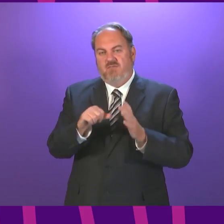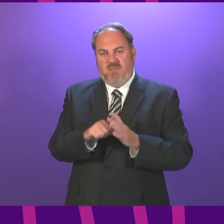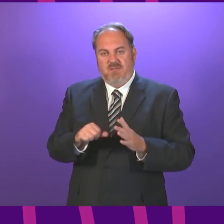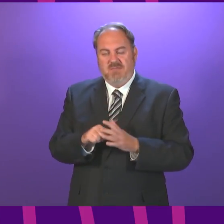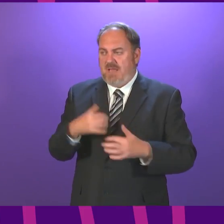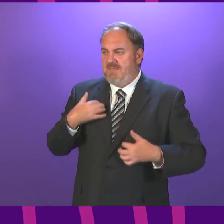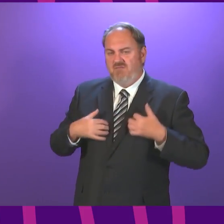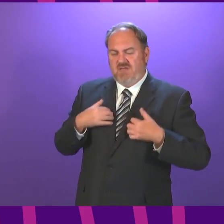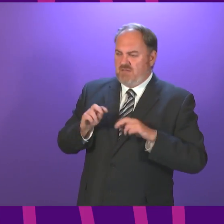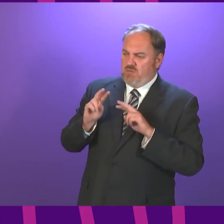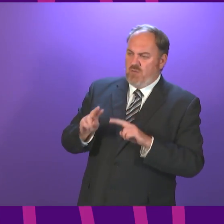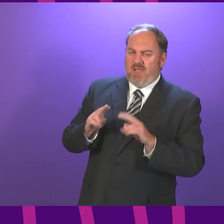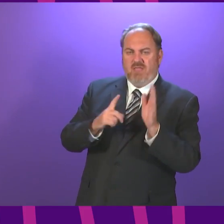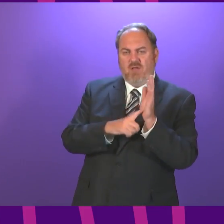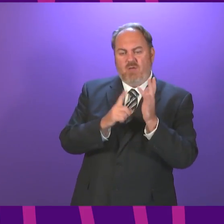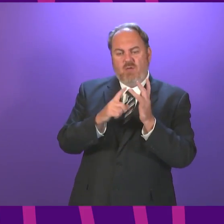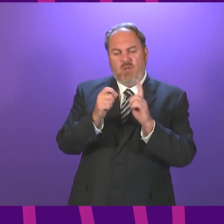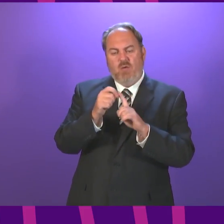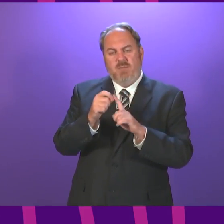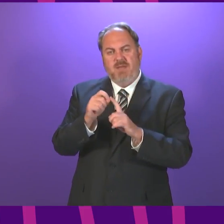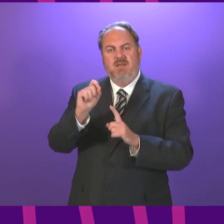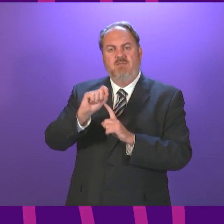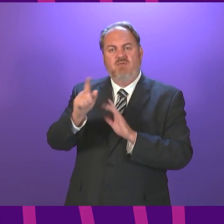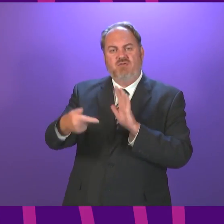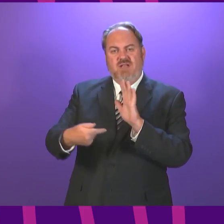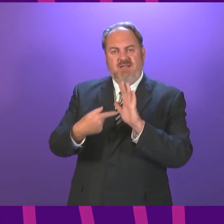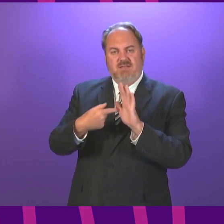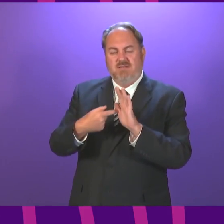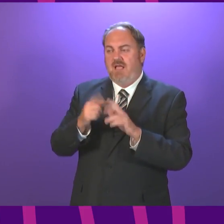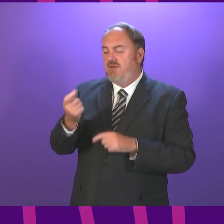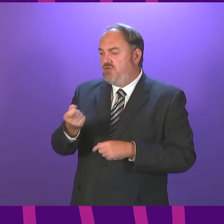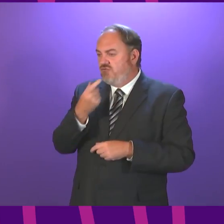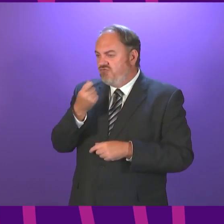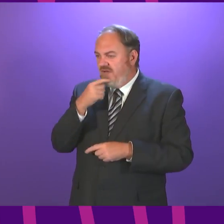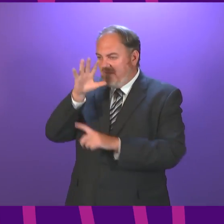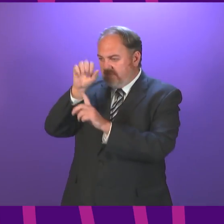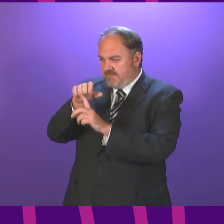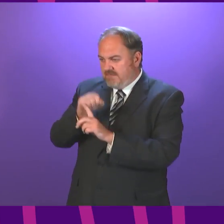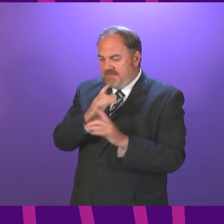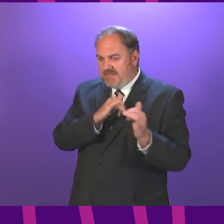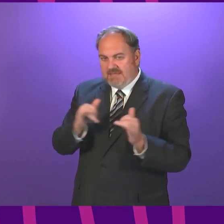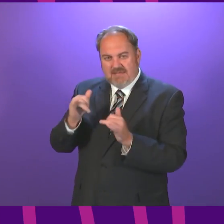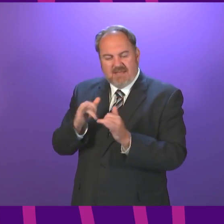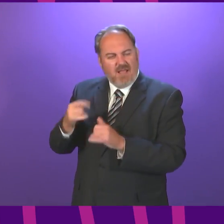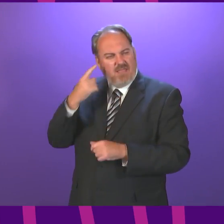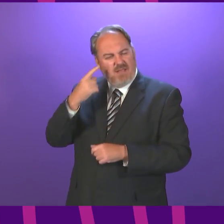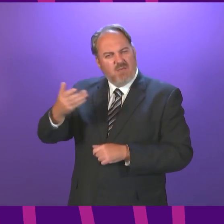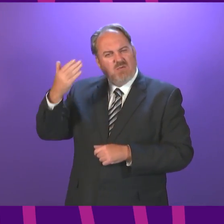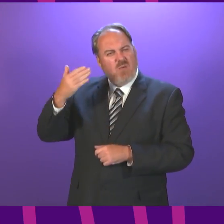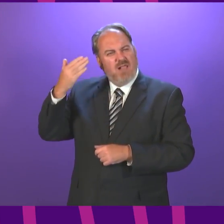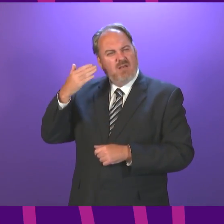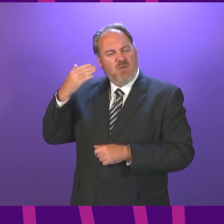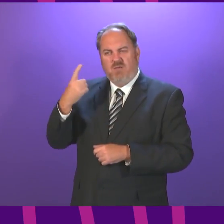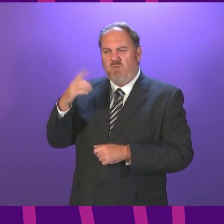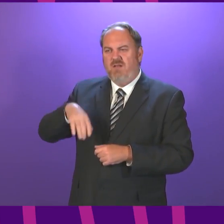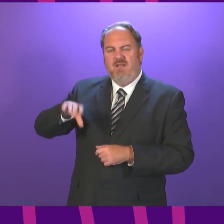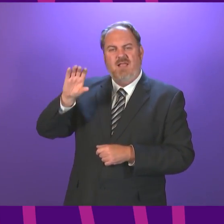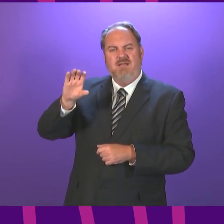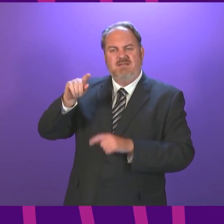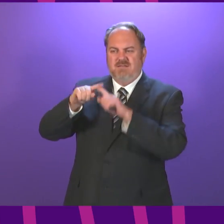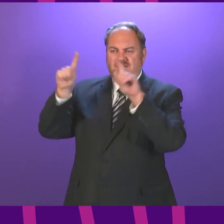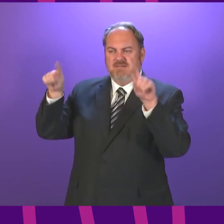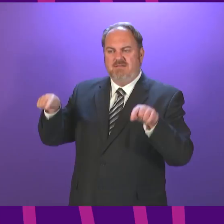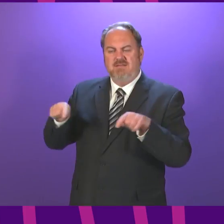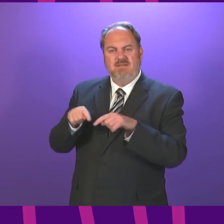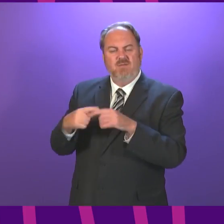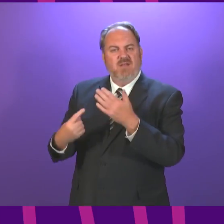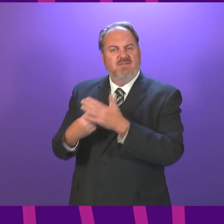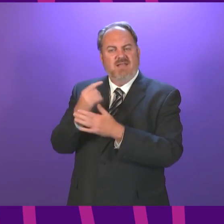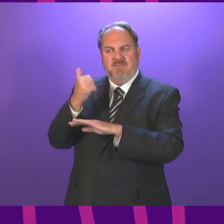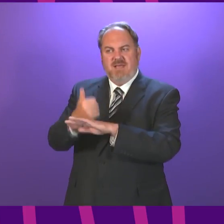understanding is that there was a licence for a particular event in England a few years